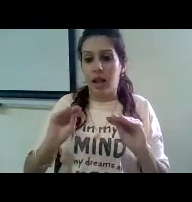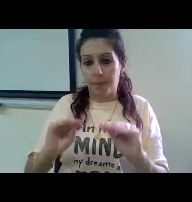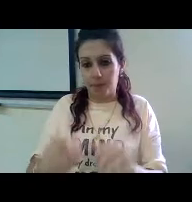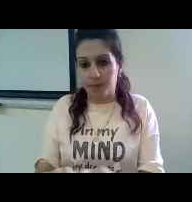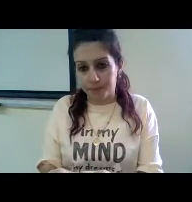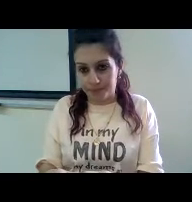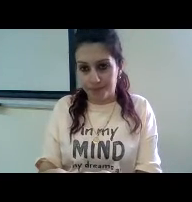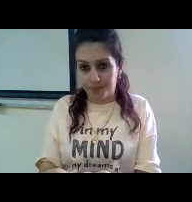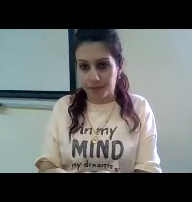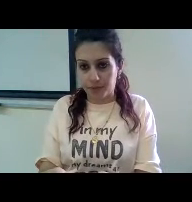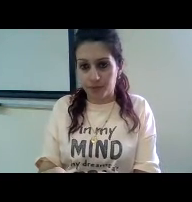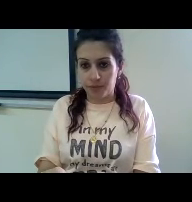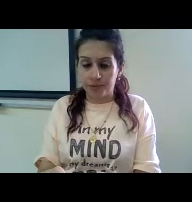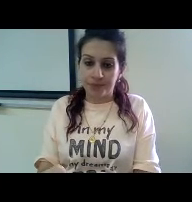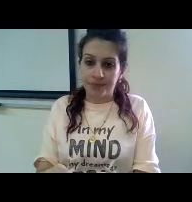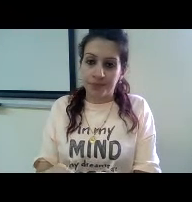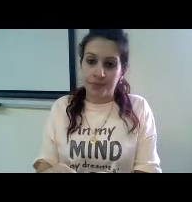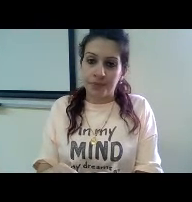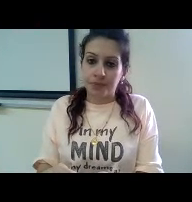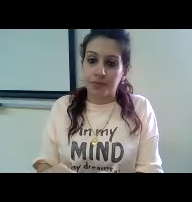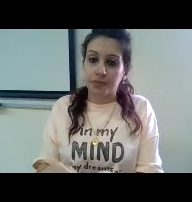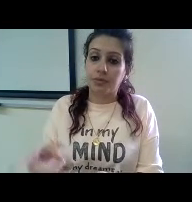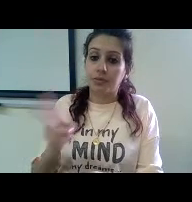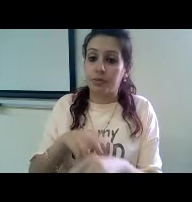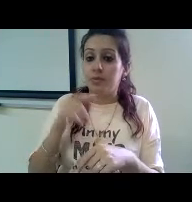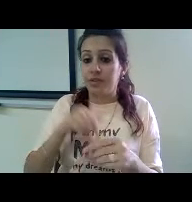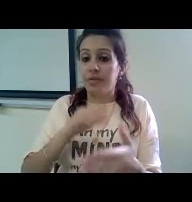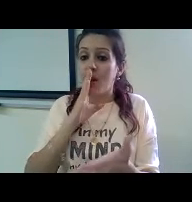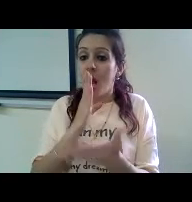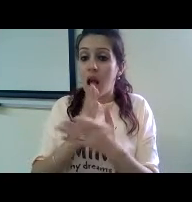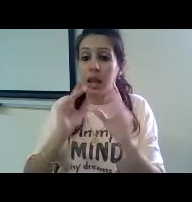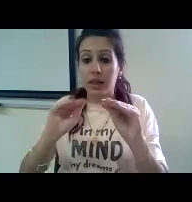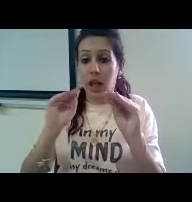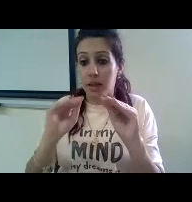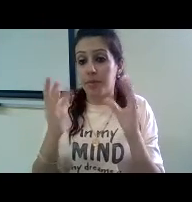Hence, ensuring the right of education for everyone, which requires